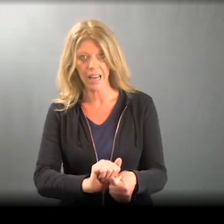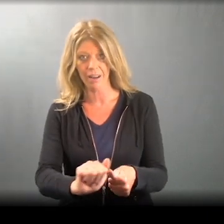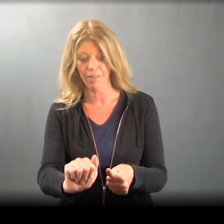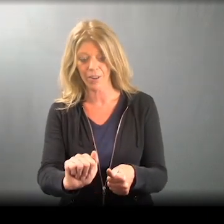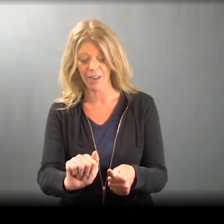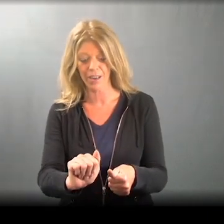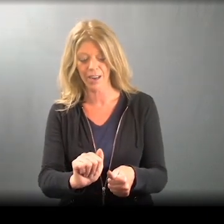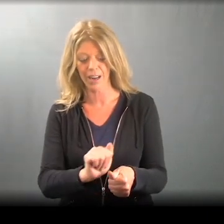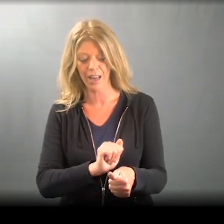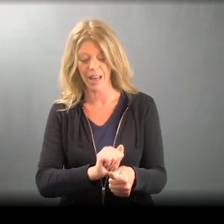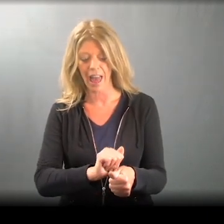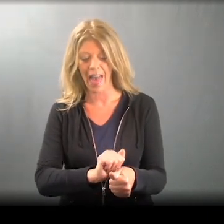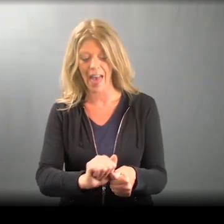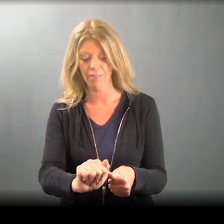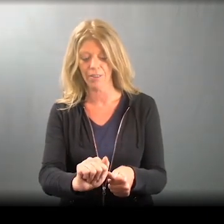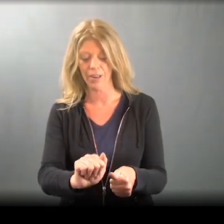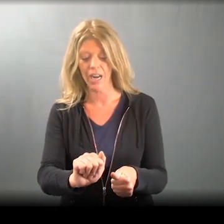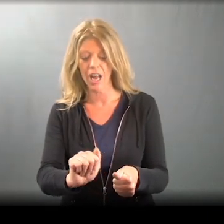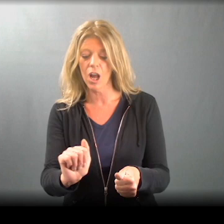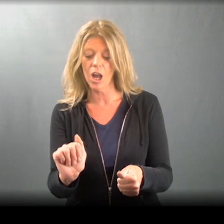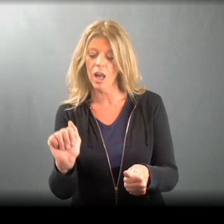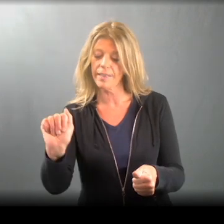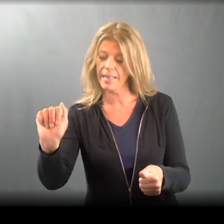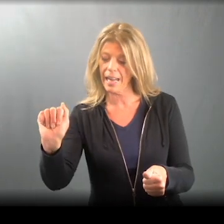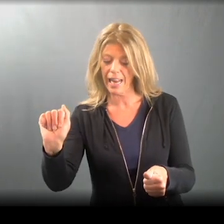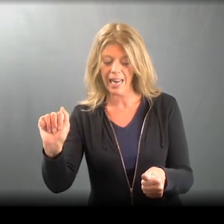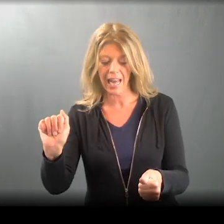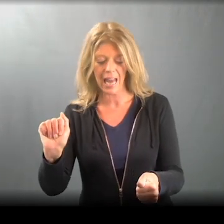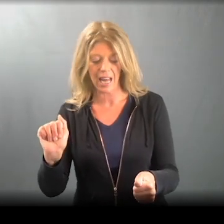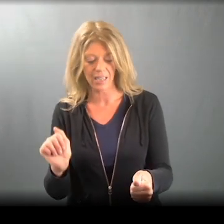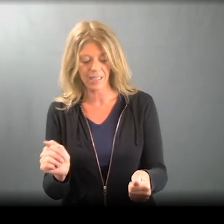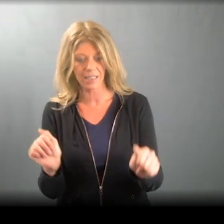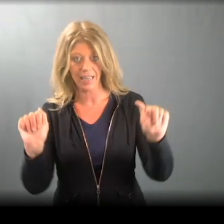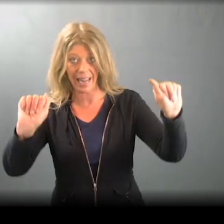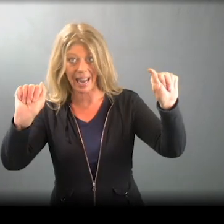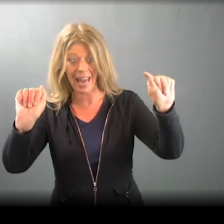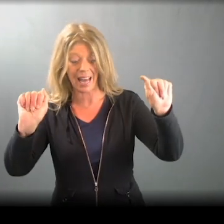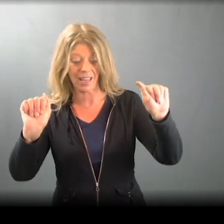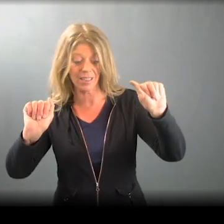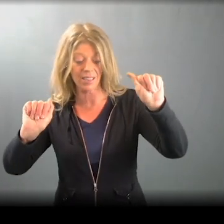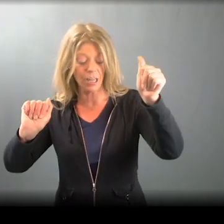EVER It's an A-hand, A-hands.